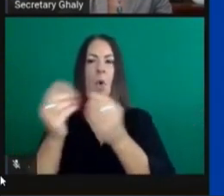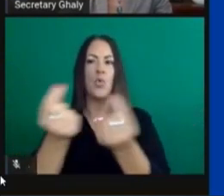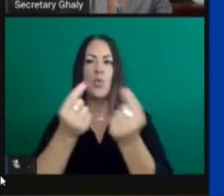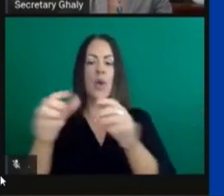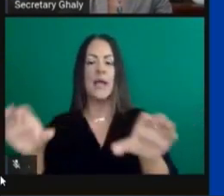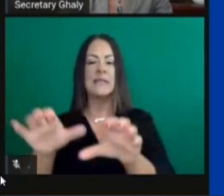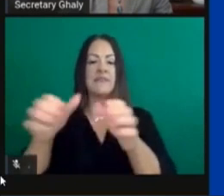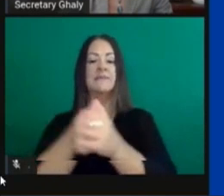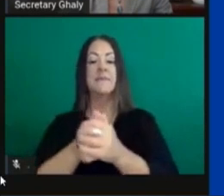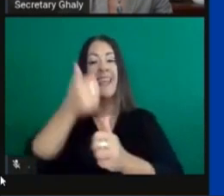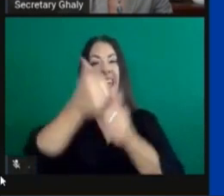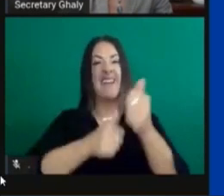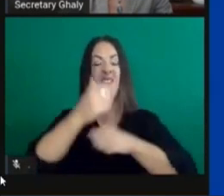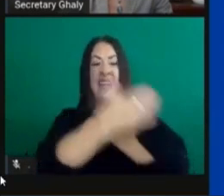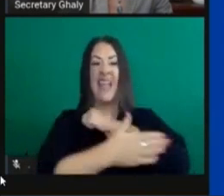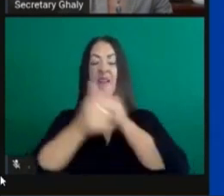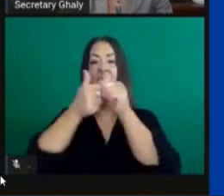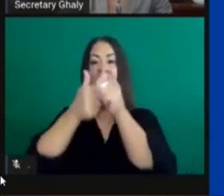CALIFORNIA HAS A NEW BLUEPRINT